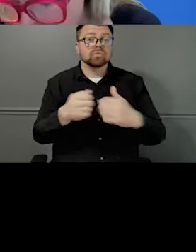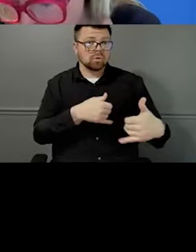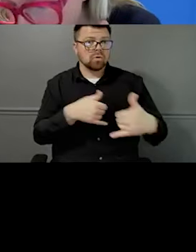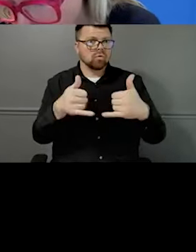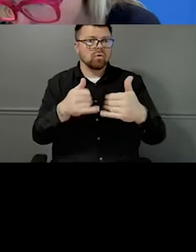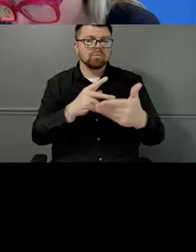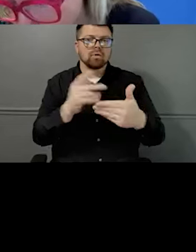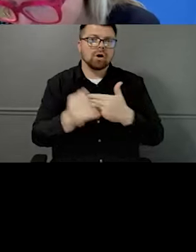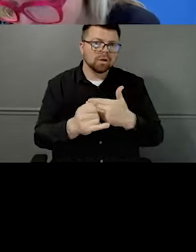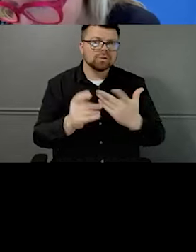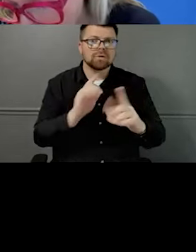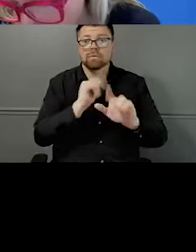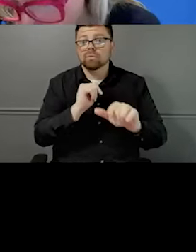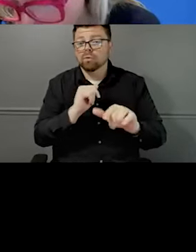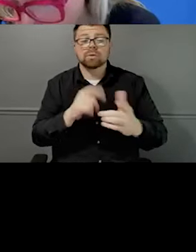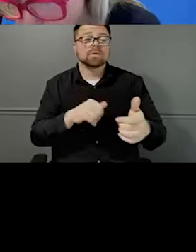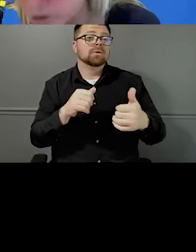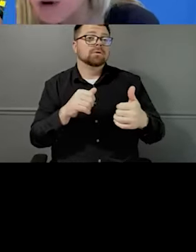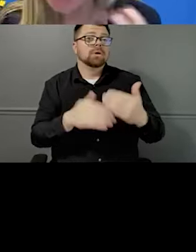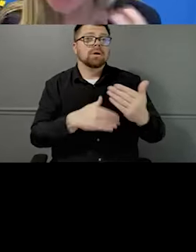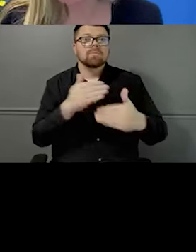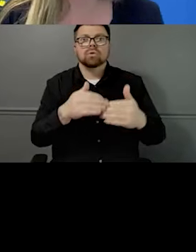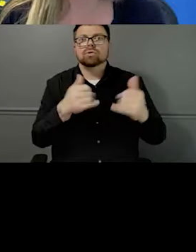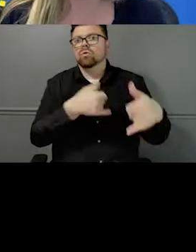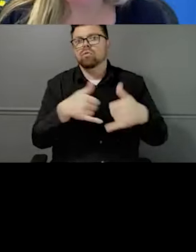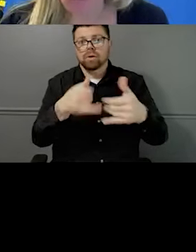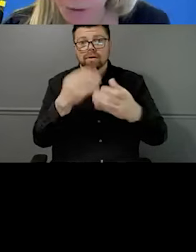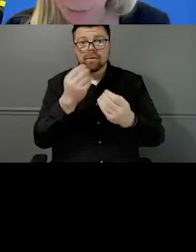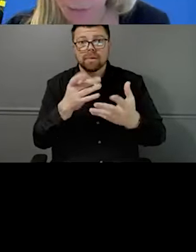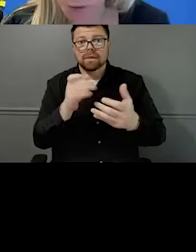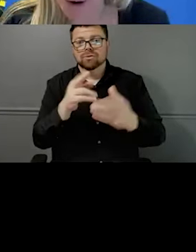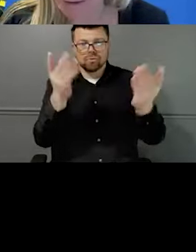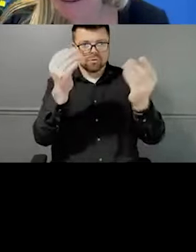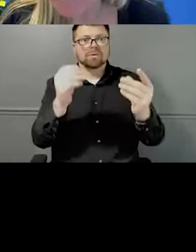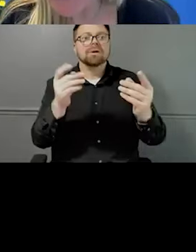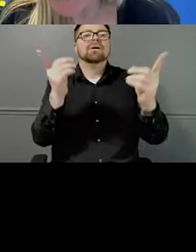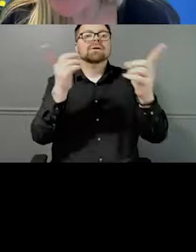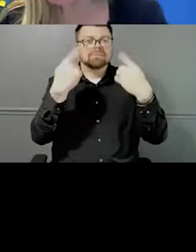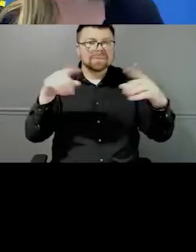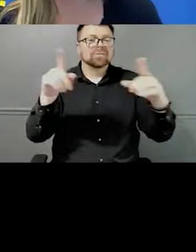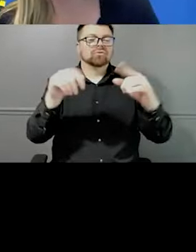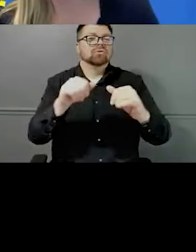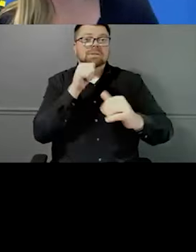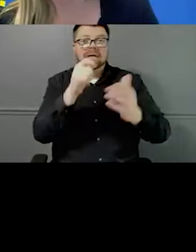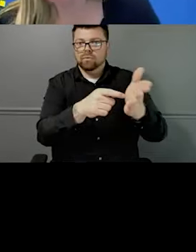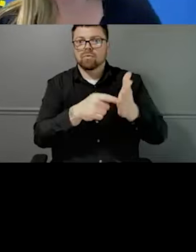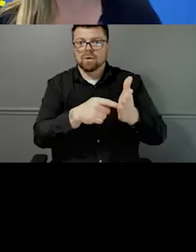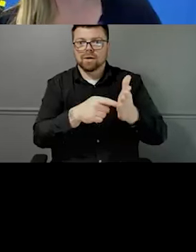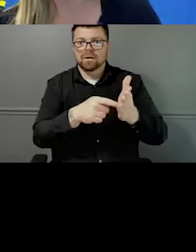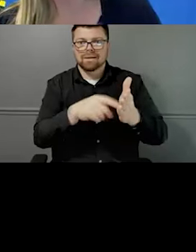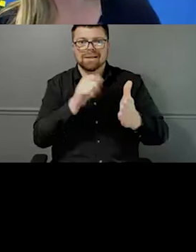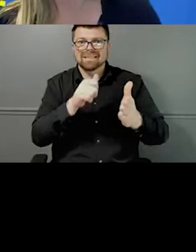post-award information determine condition or disclosure not required. This was not heavily requested,